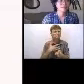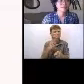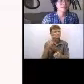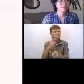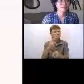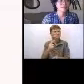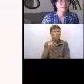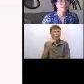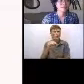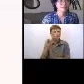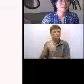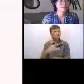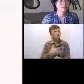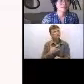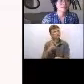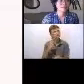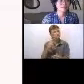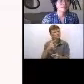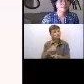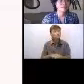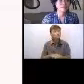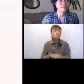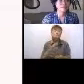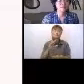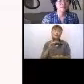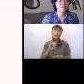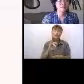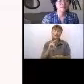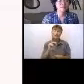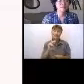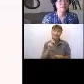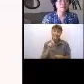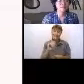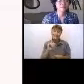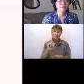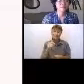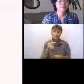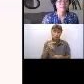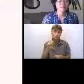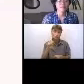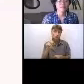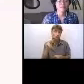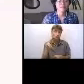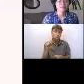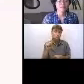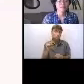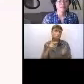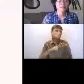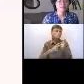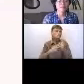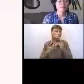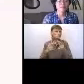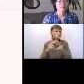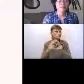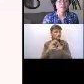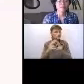And I think it just means, can, after colonization can mean very many different things, but that